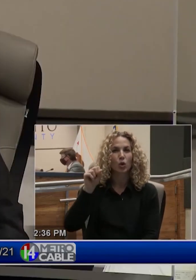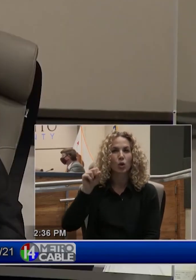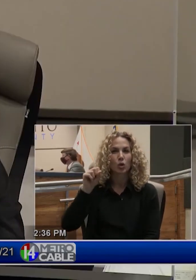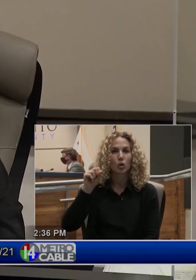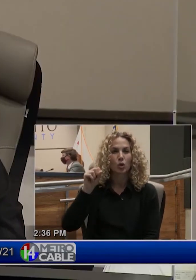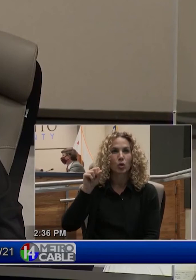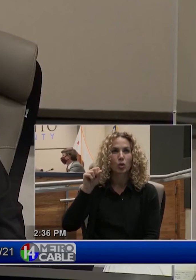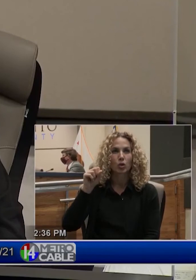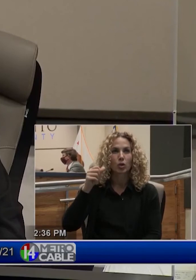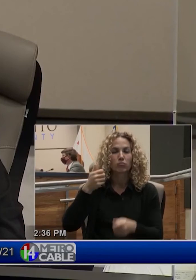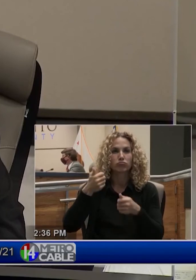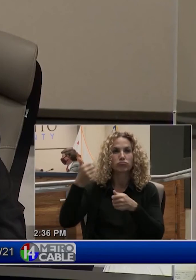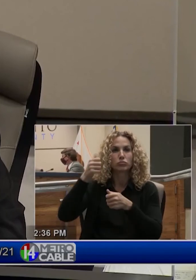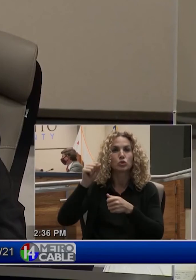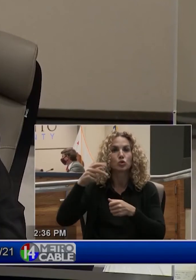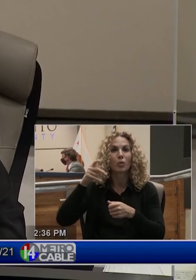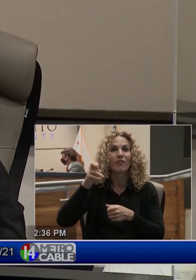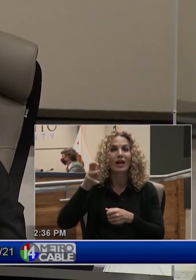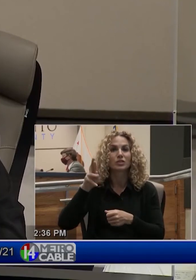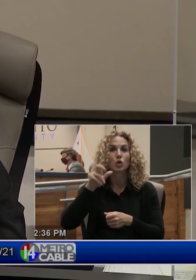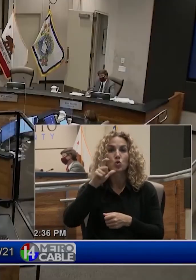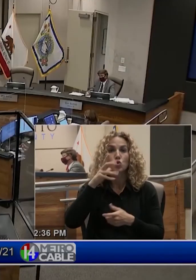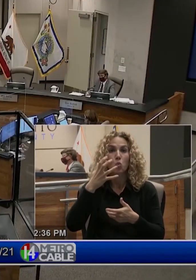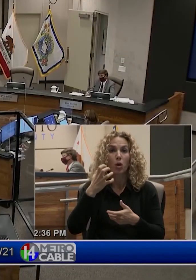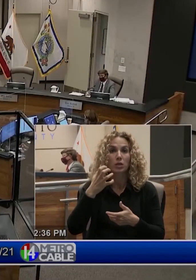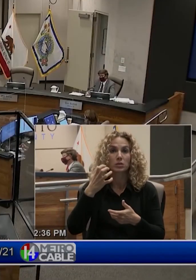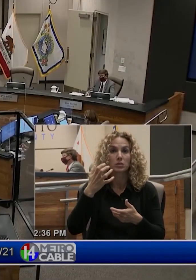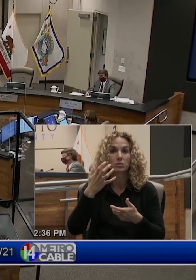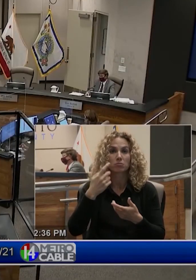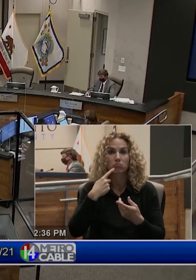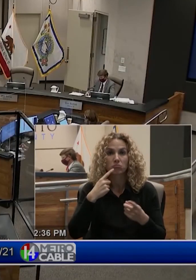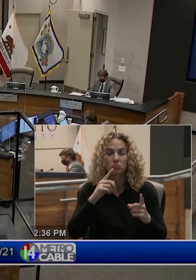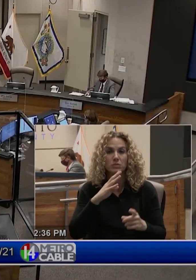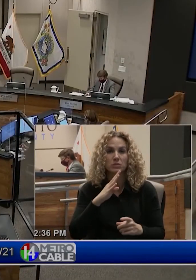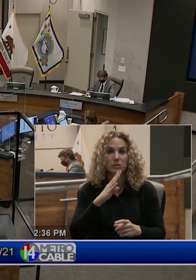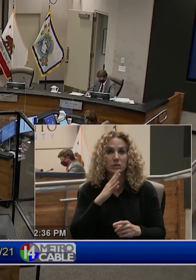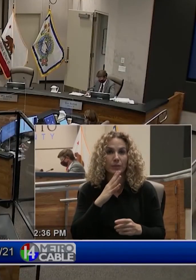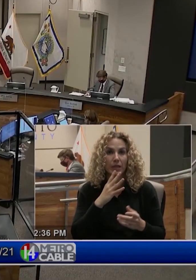THANK YOU. >> DO WE HAVE OTHERS THAT WOULD DO WE HAVE OTHERS THAT WOULD LIKE TO SPEAK? LIKE TO SPEAK? >> YES.